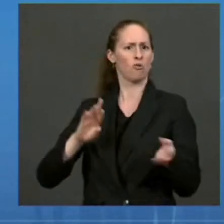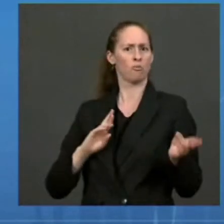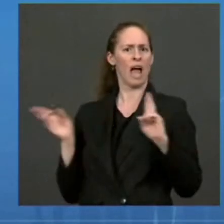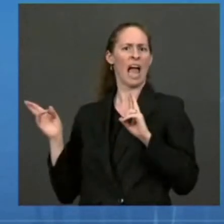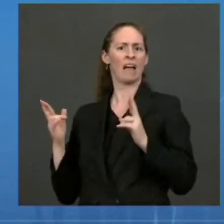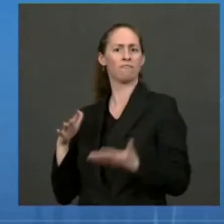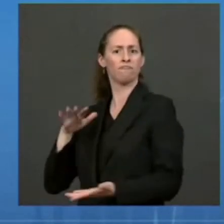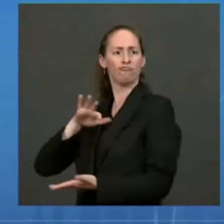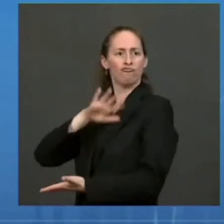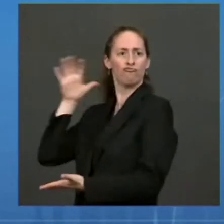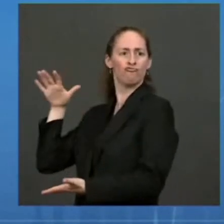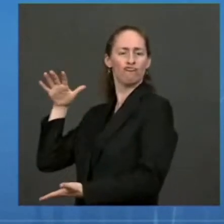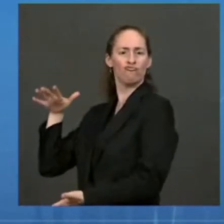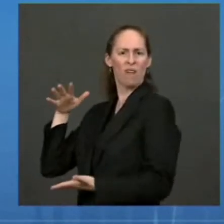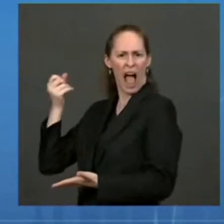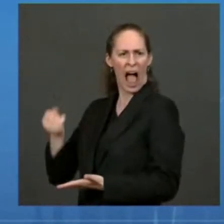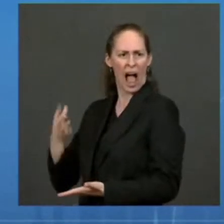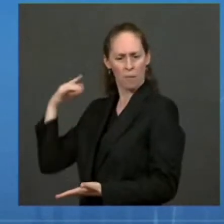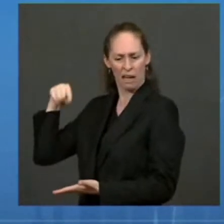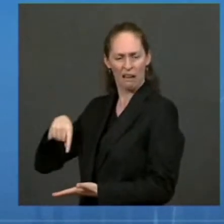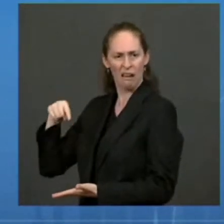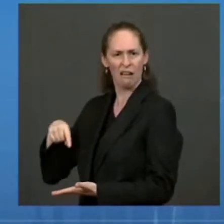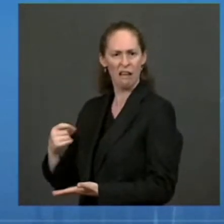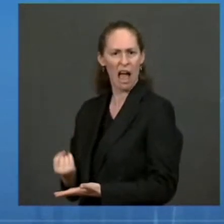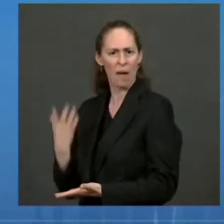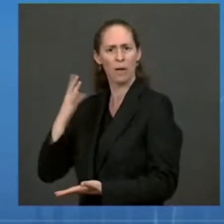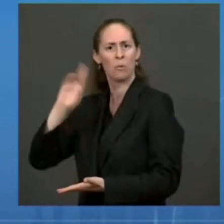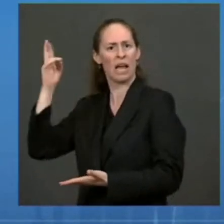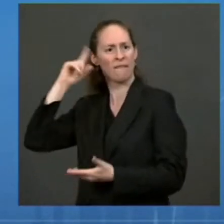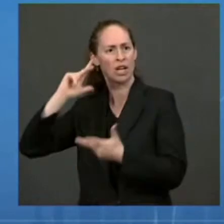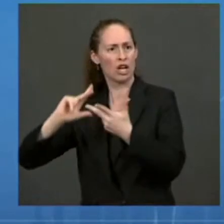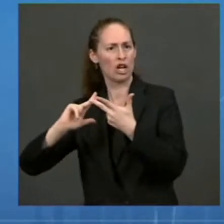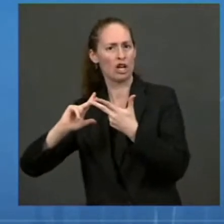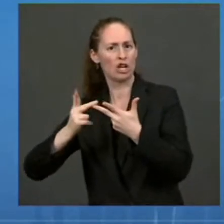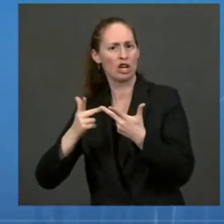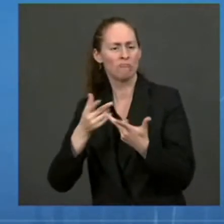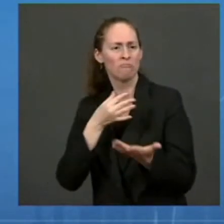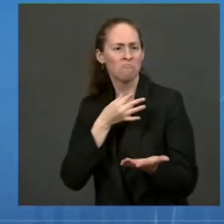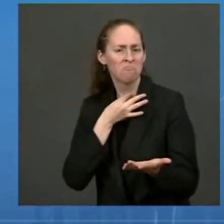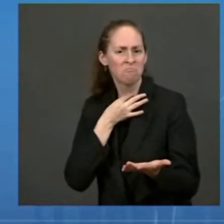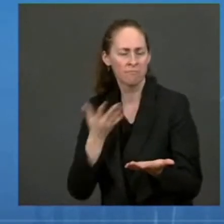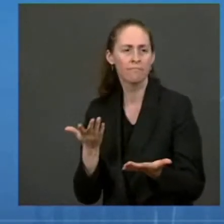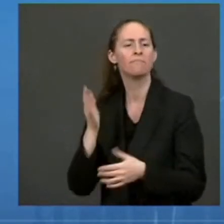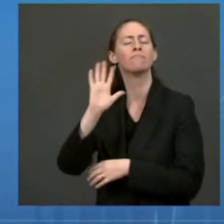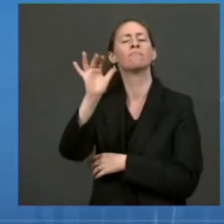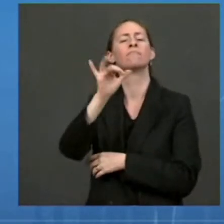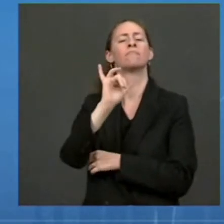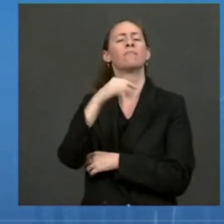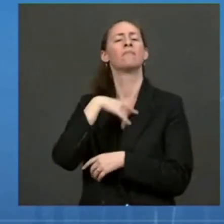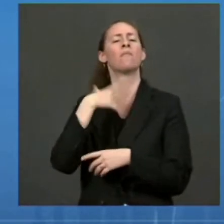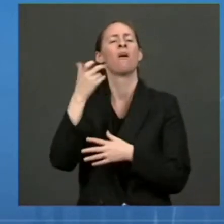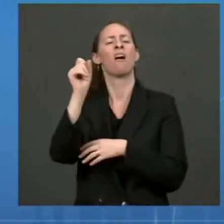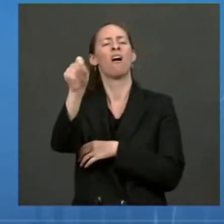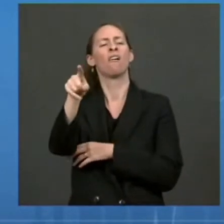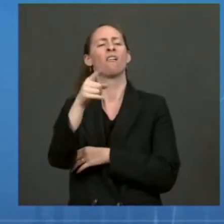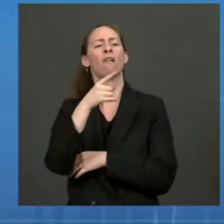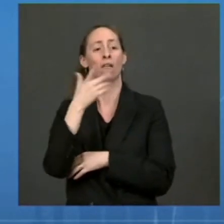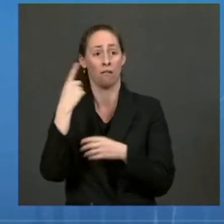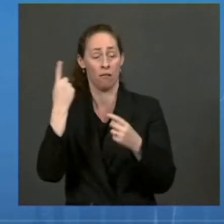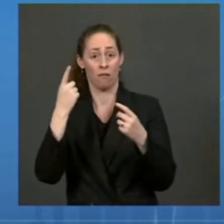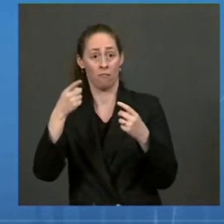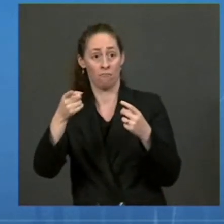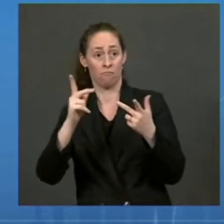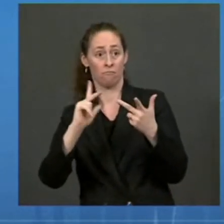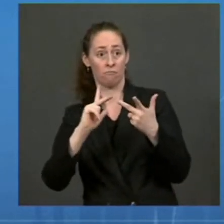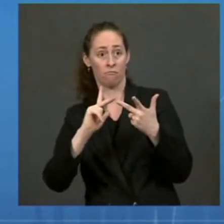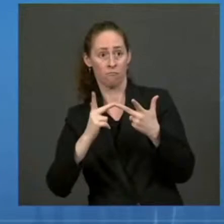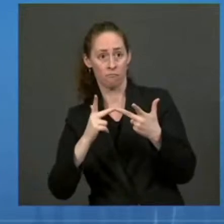DOSES OF PFIZER VACCINES READY